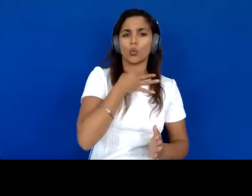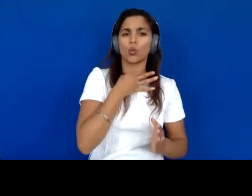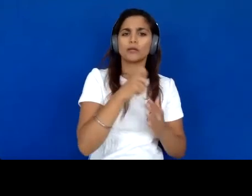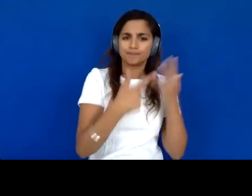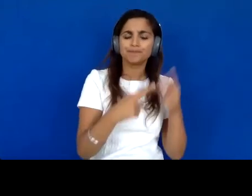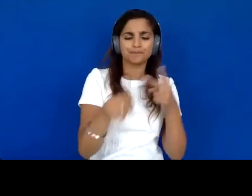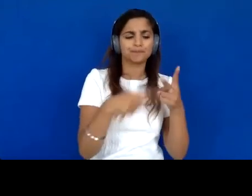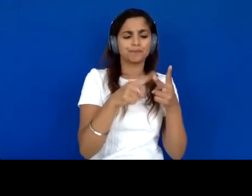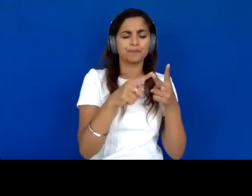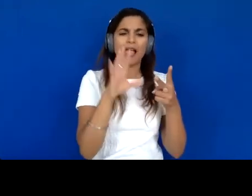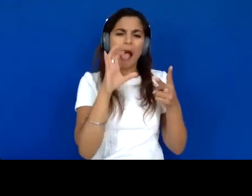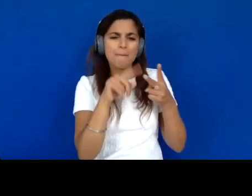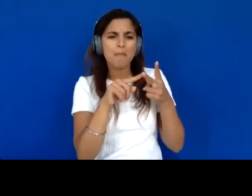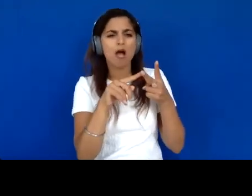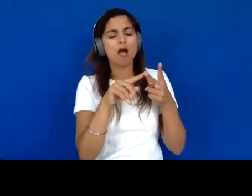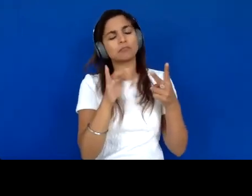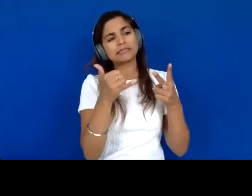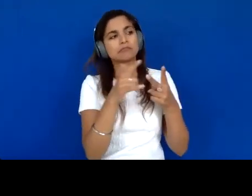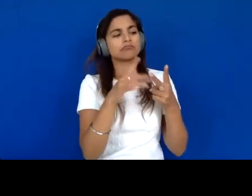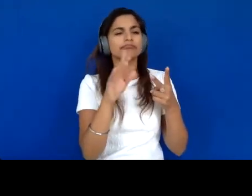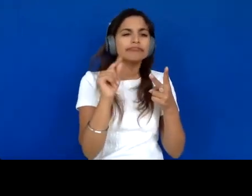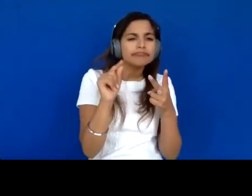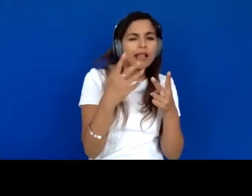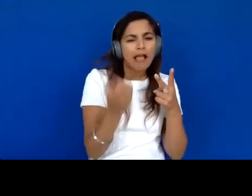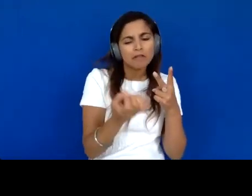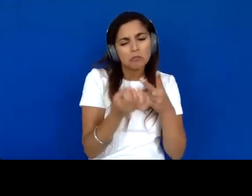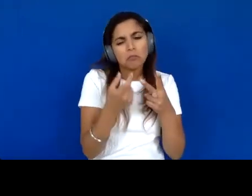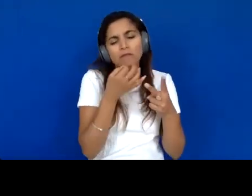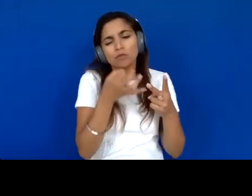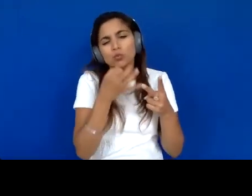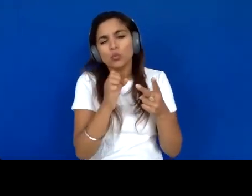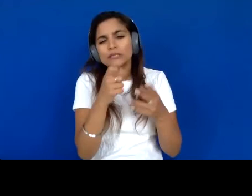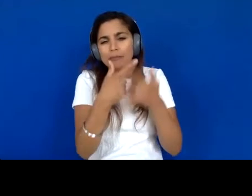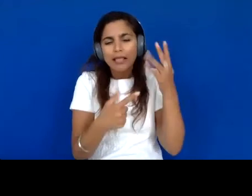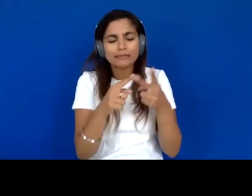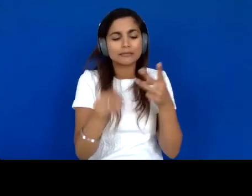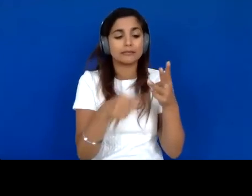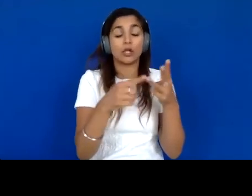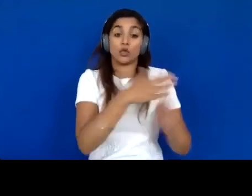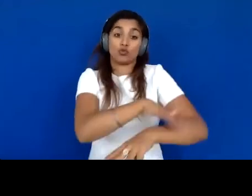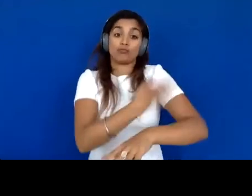for no impairments and this way the decoder aims to demystify disability for